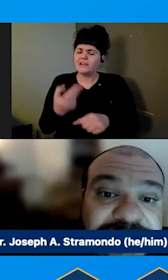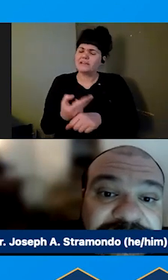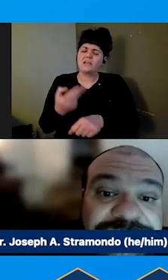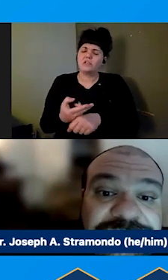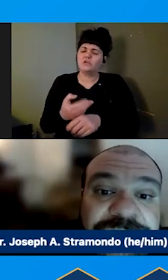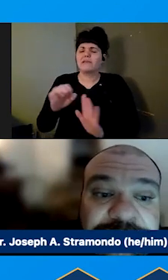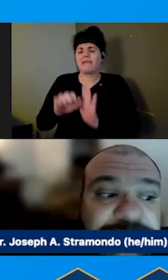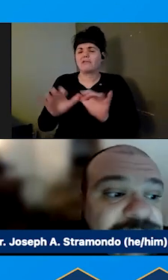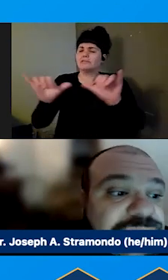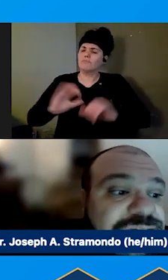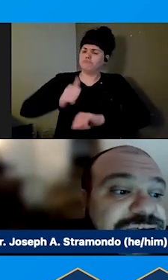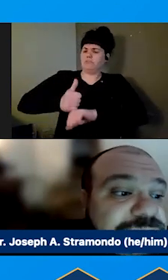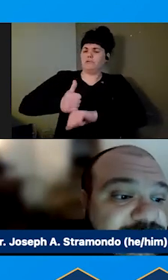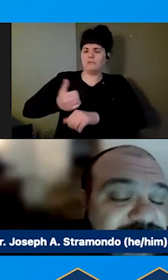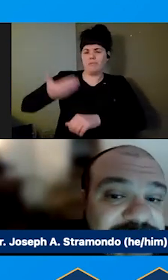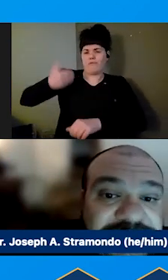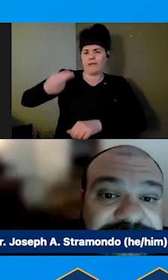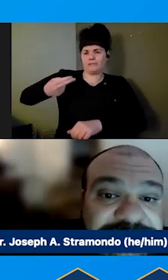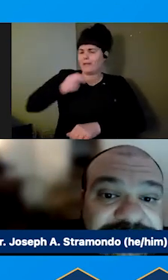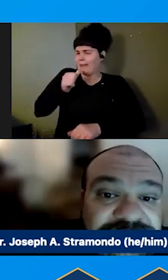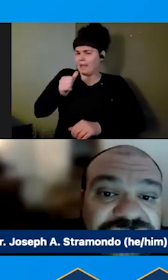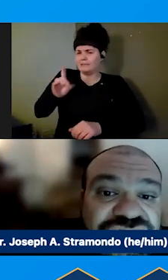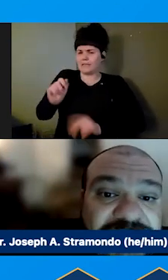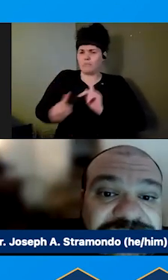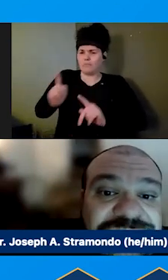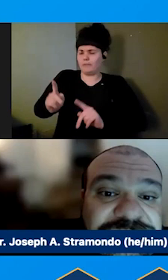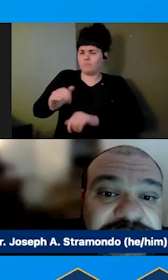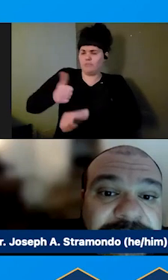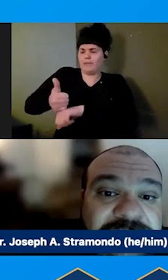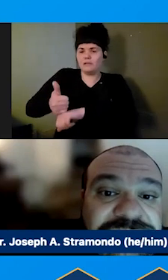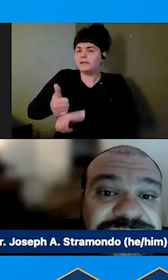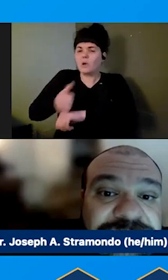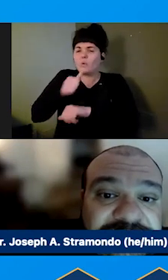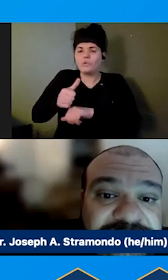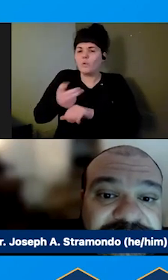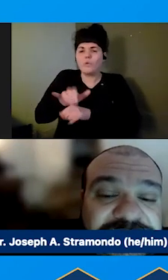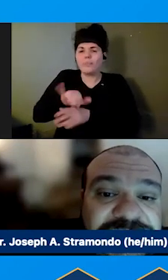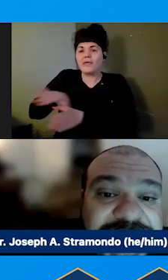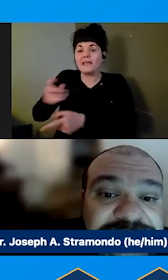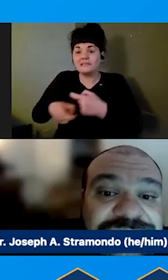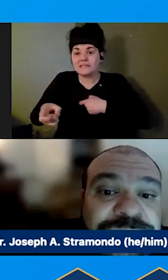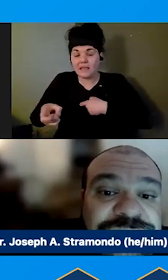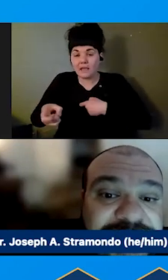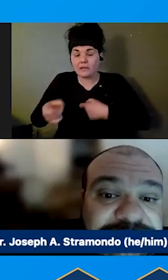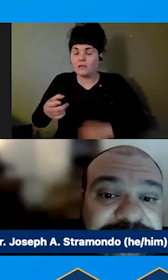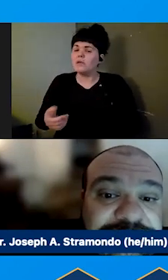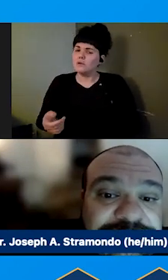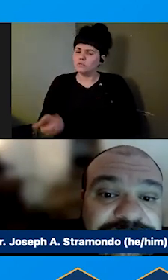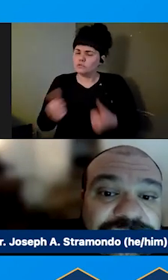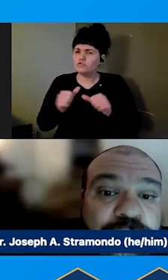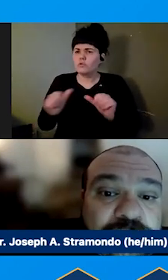throughout history by nondisabled people, disability ethics tries to think about